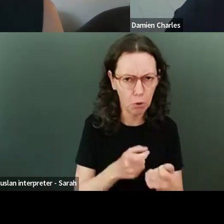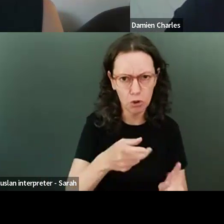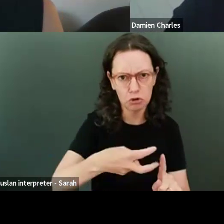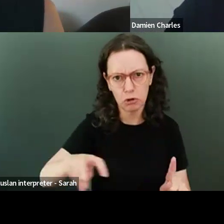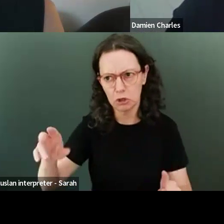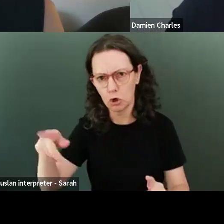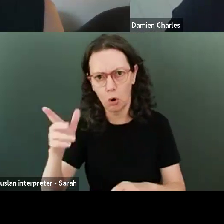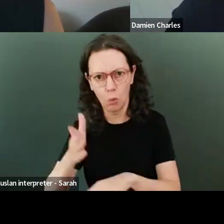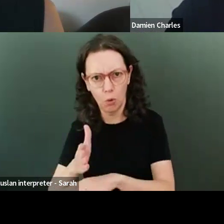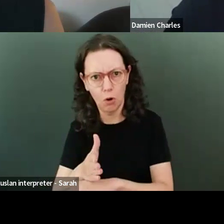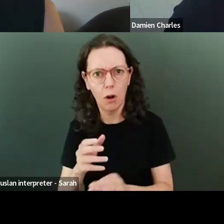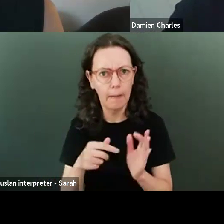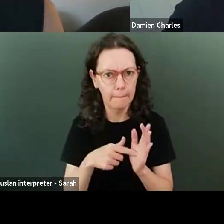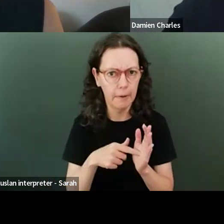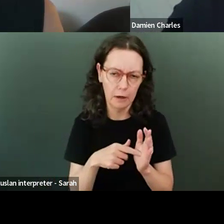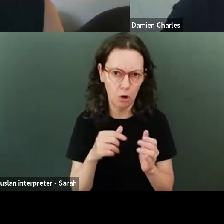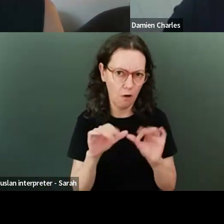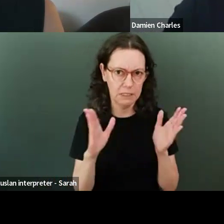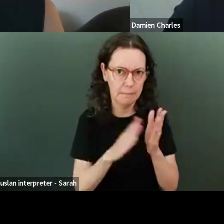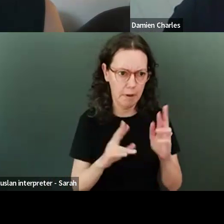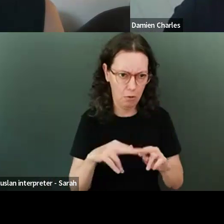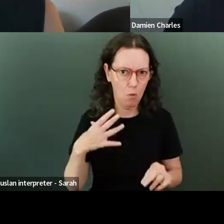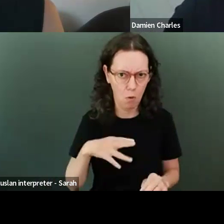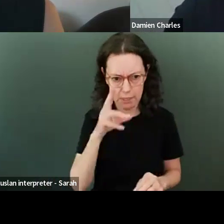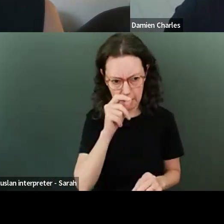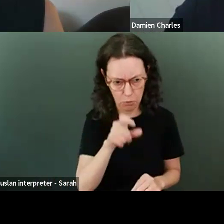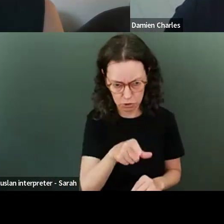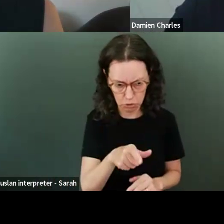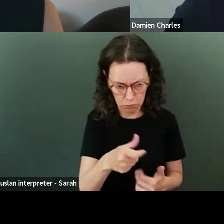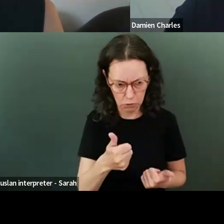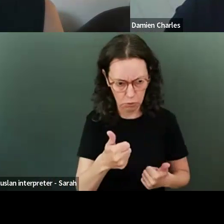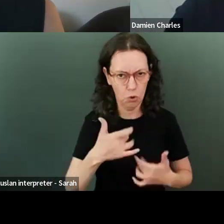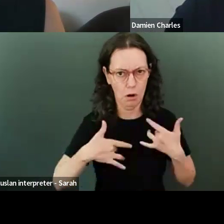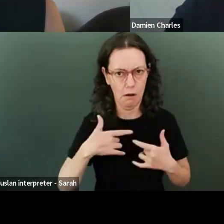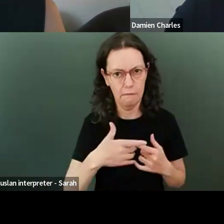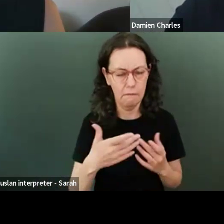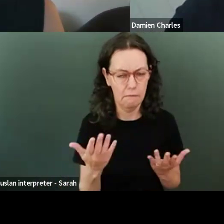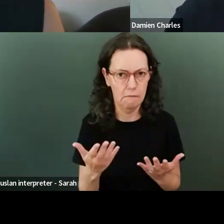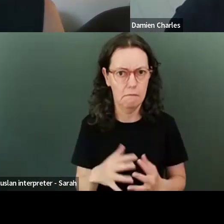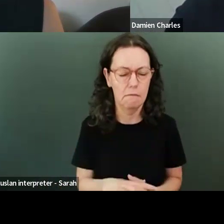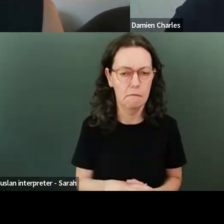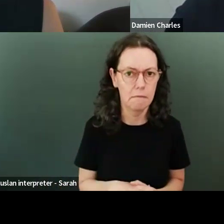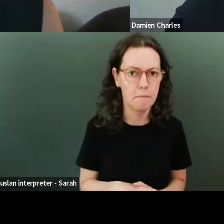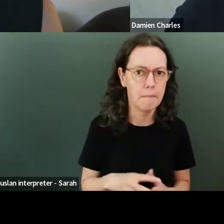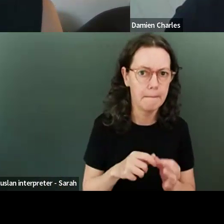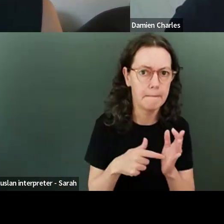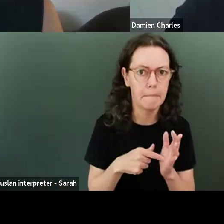know a lot of parents are actively involved in their Young Person's transition but not for everybody so I